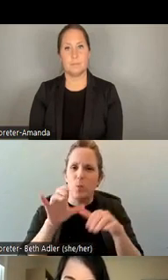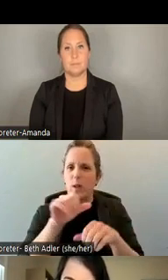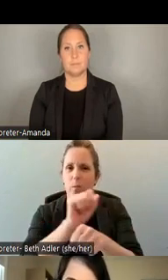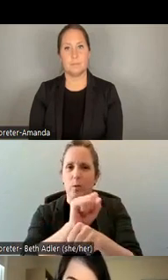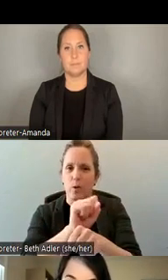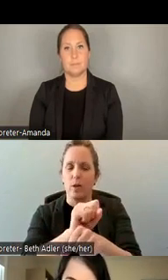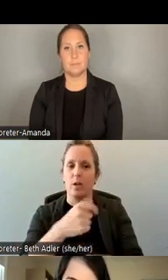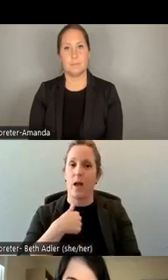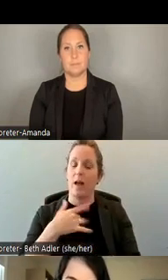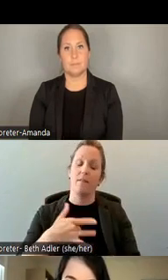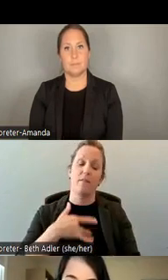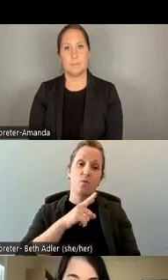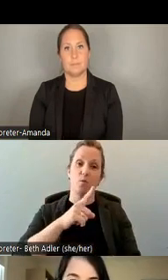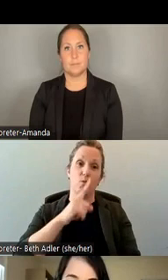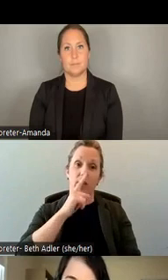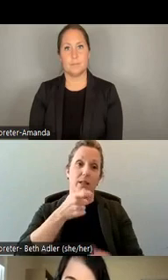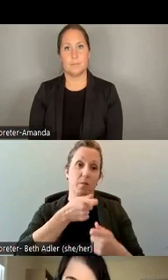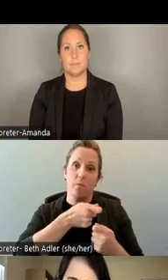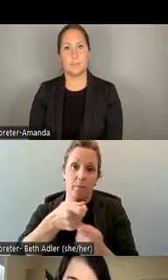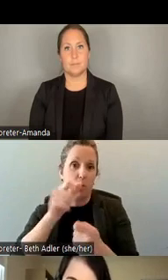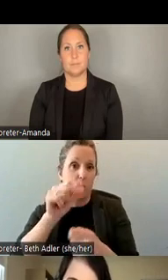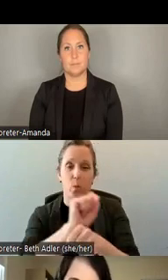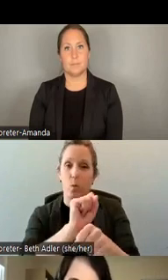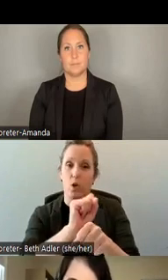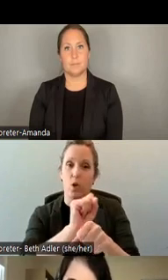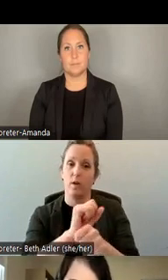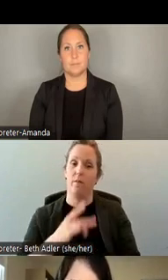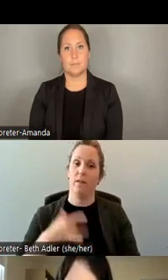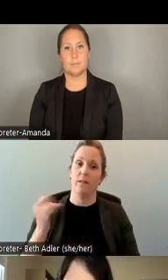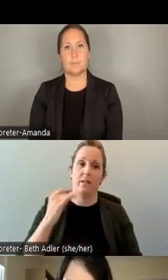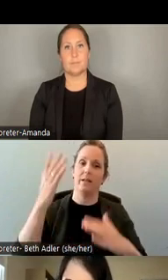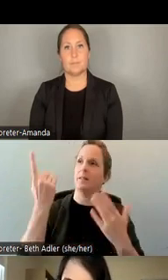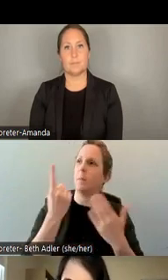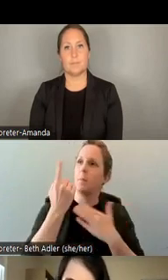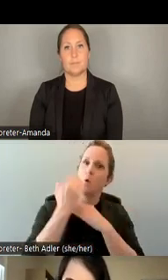like it's almost a calling for me and I've given a lot of thought to why it is that I feel uh so